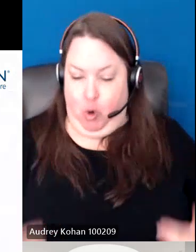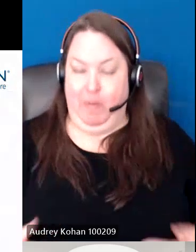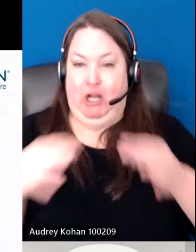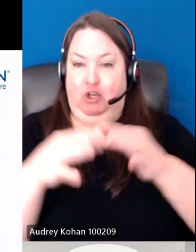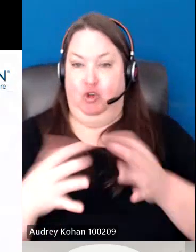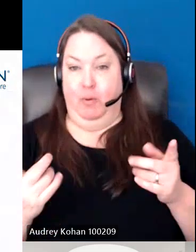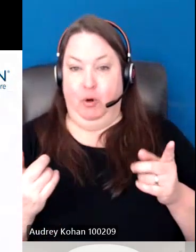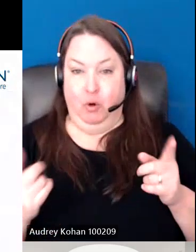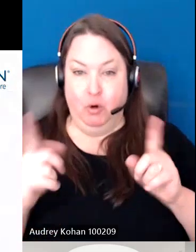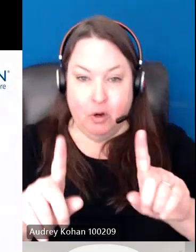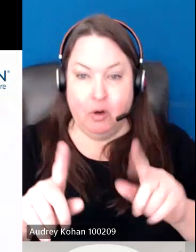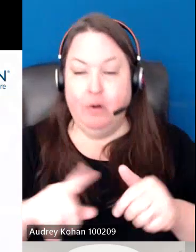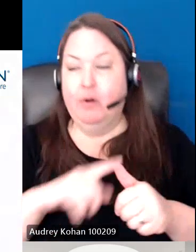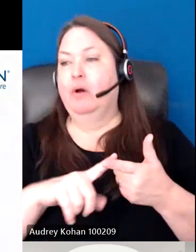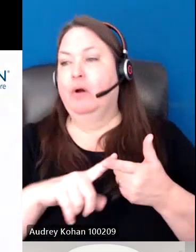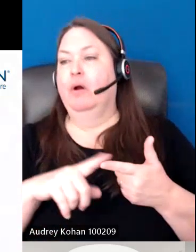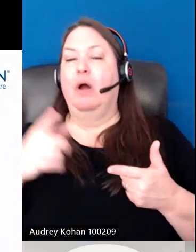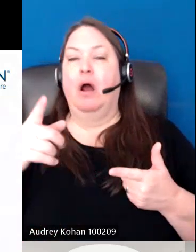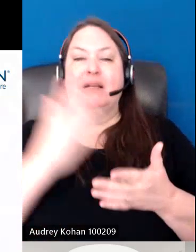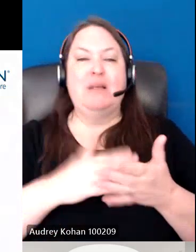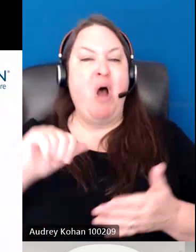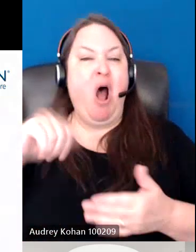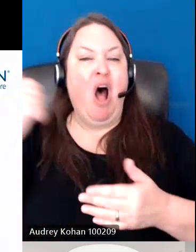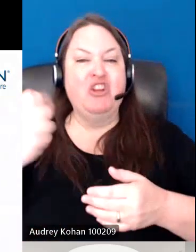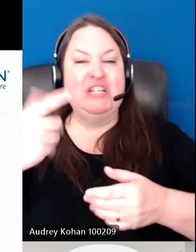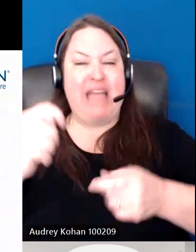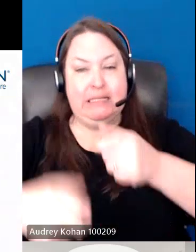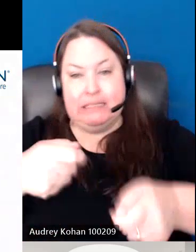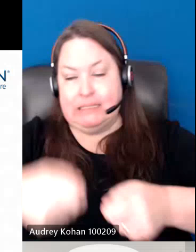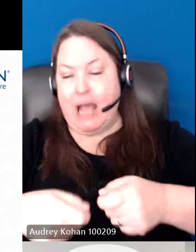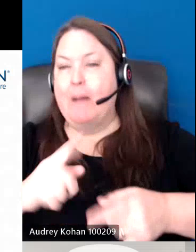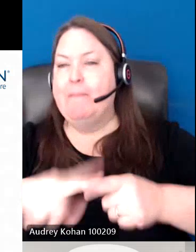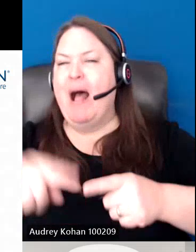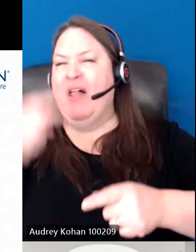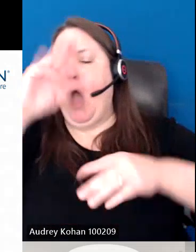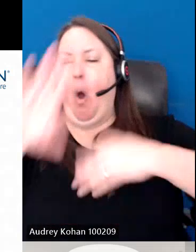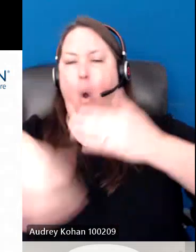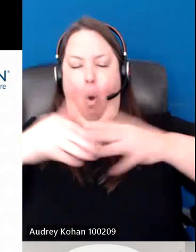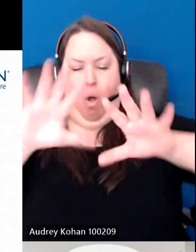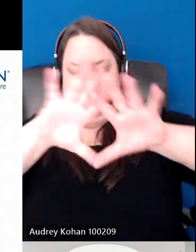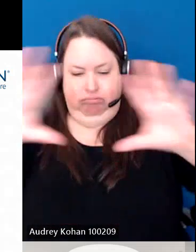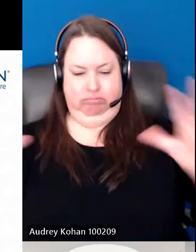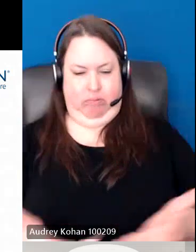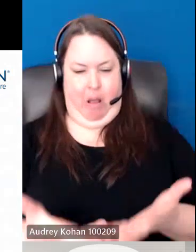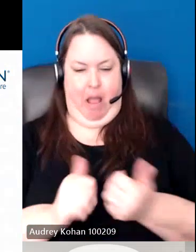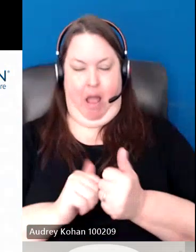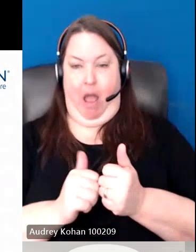it is um some other text based but thinking holistically or how you communicate to these